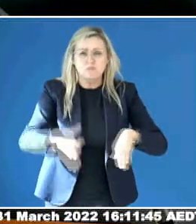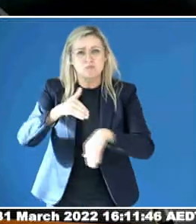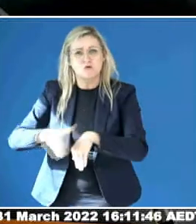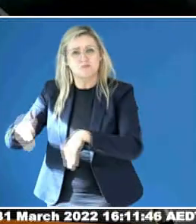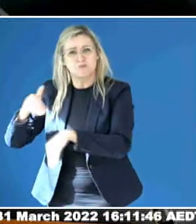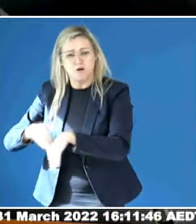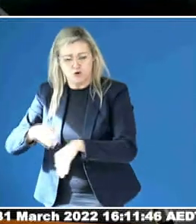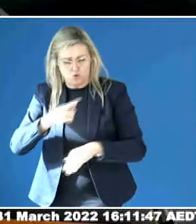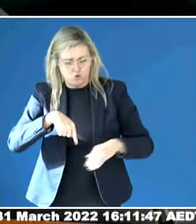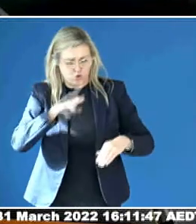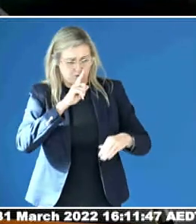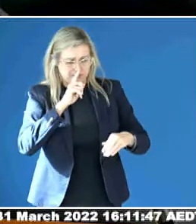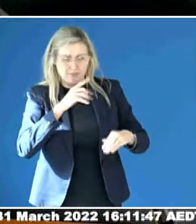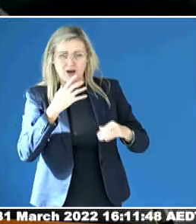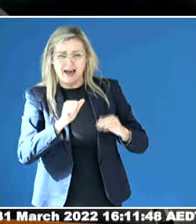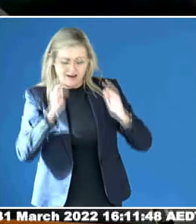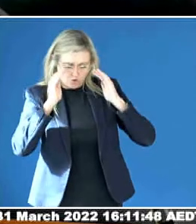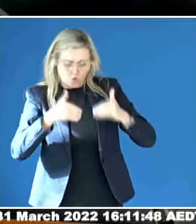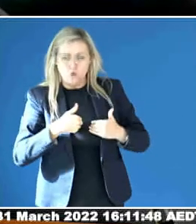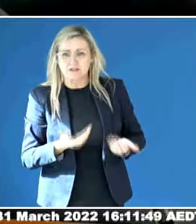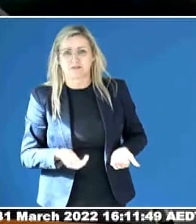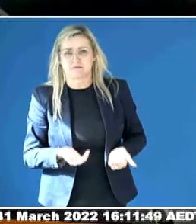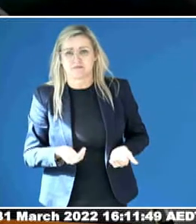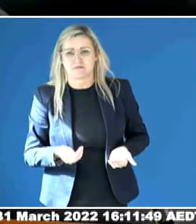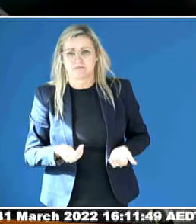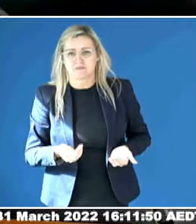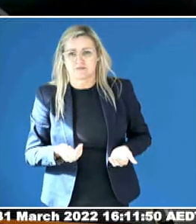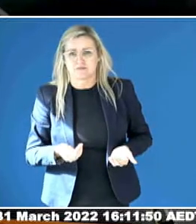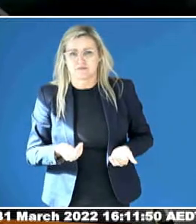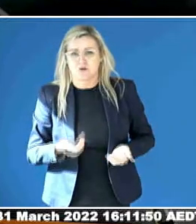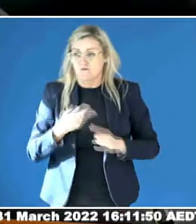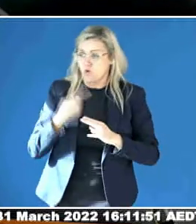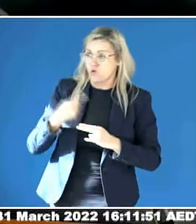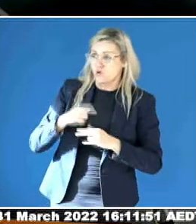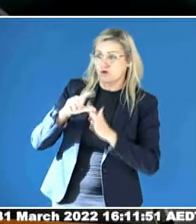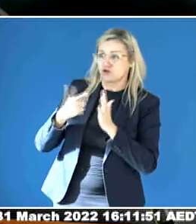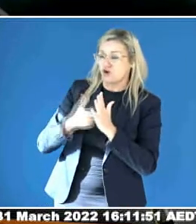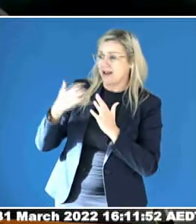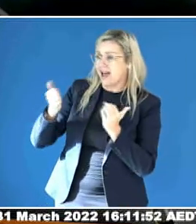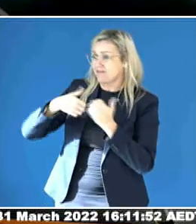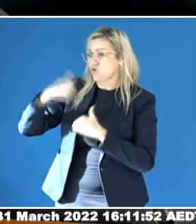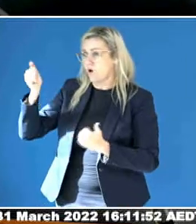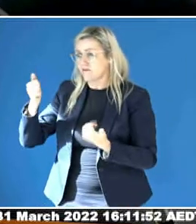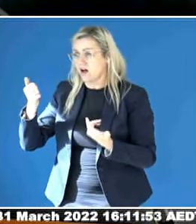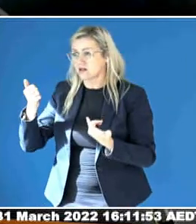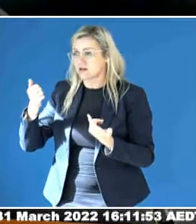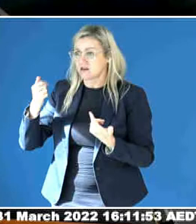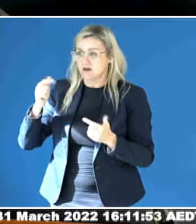The string of letters I've accumulated after my name aren't the type that are admired by society, but I am still a person with rights, needs and dreams.